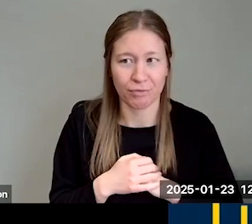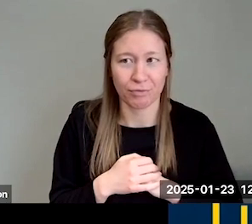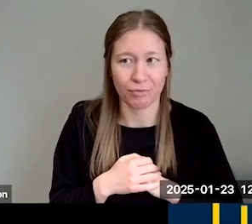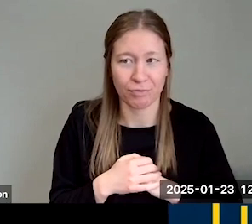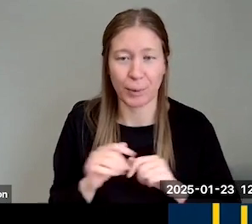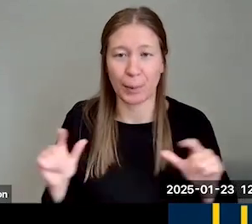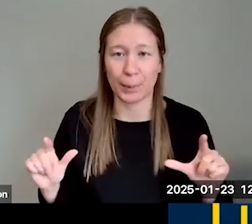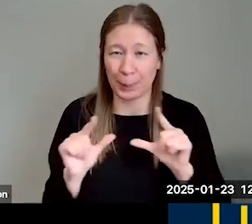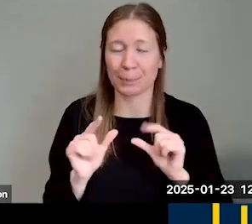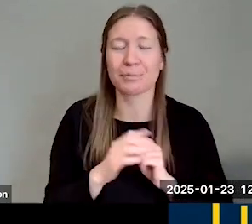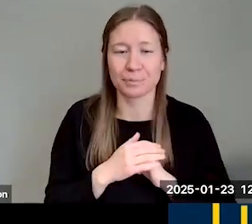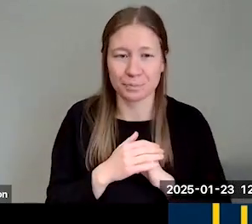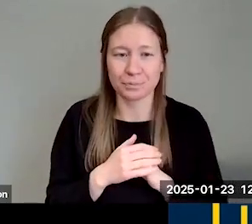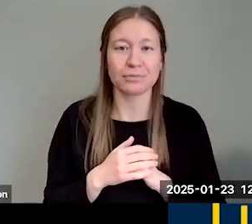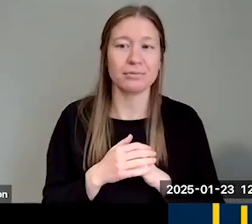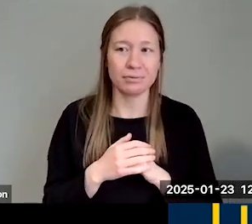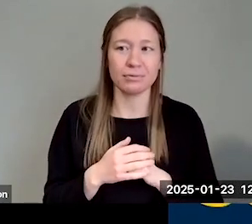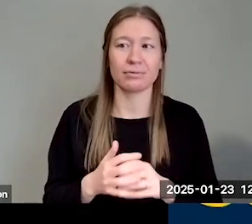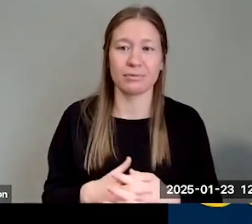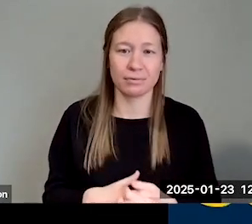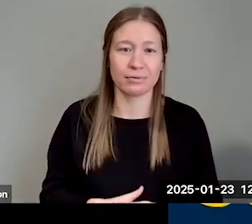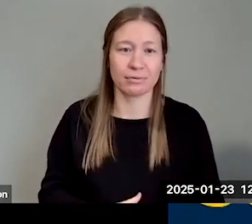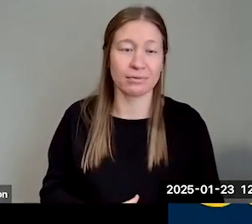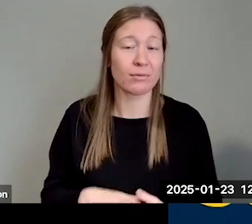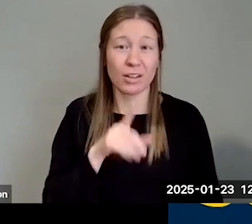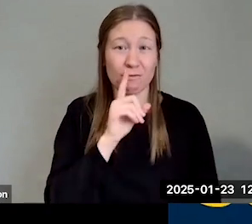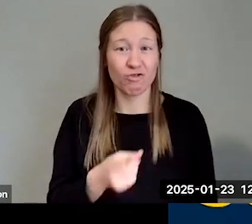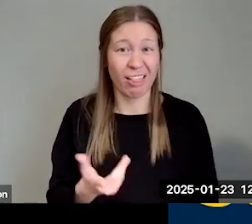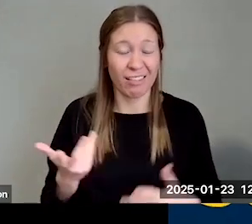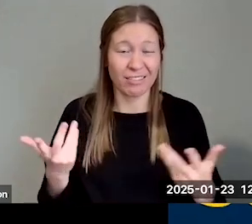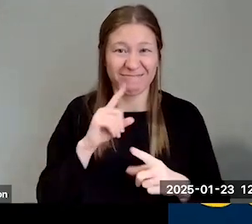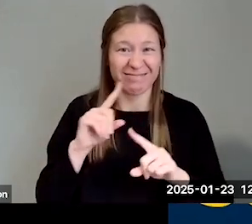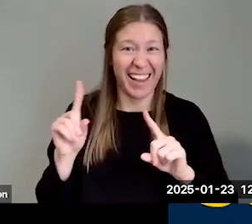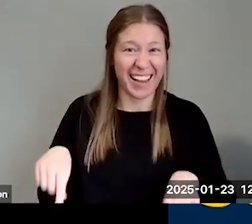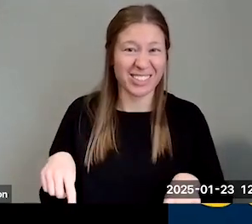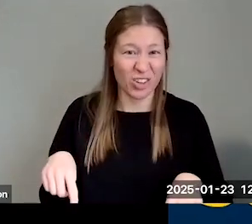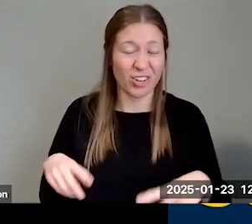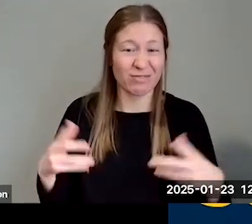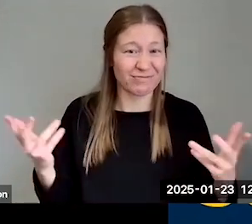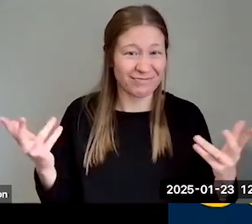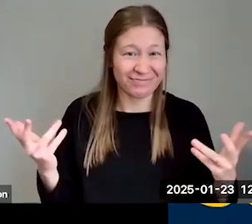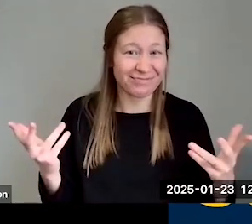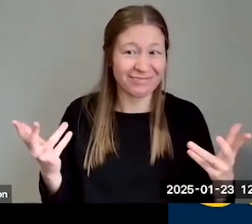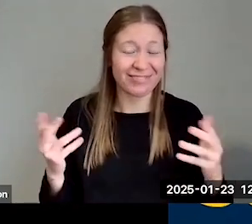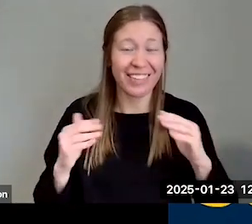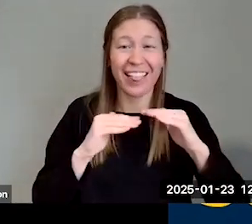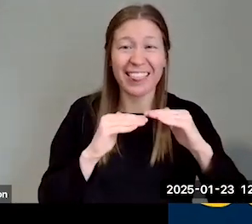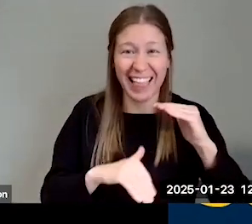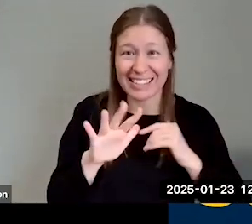So what we're looking at is an answer that it is actually less than 5%,